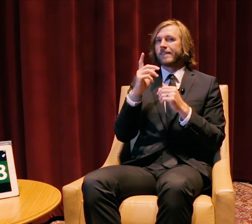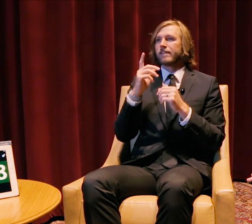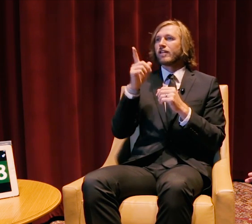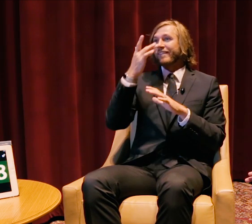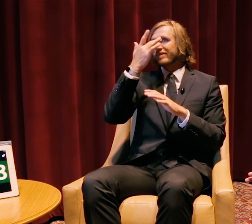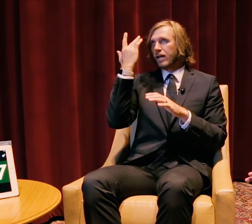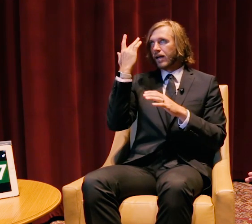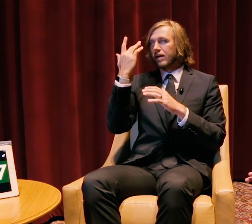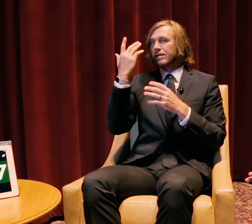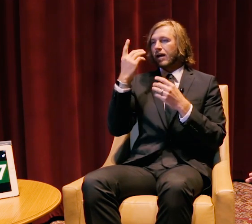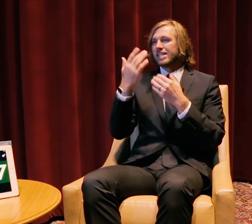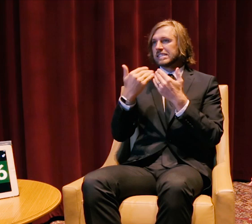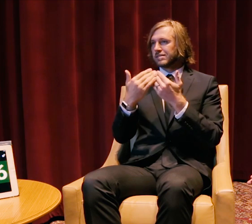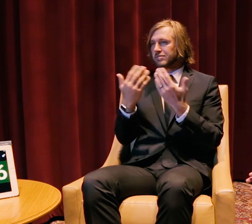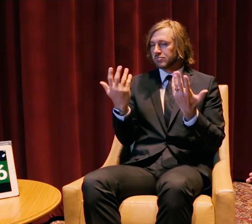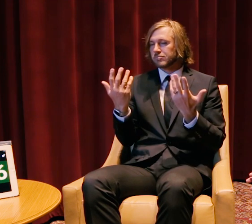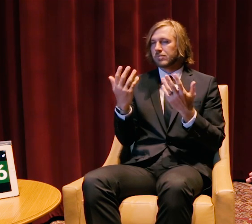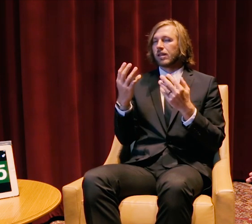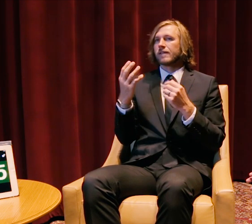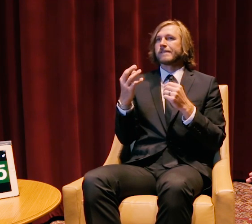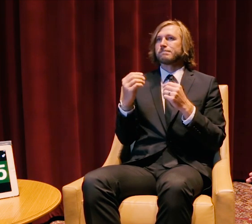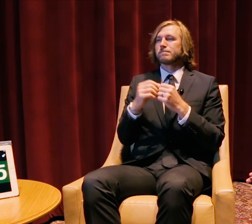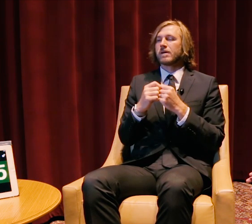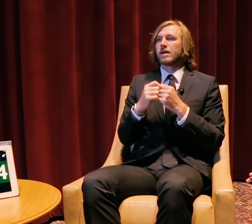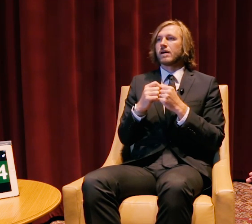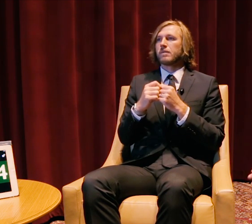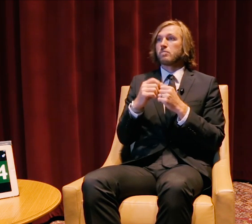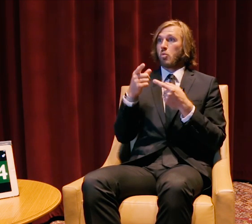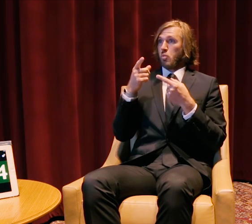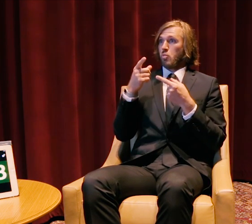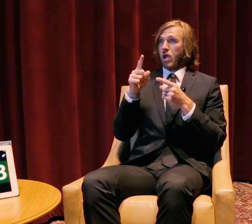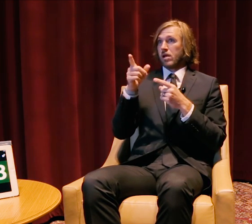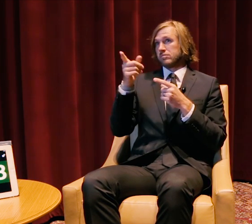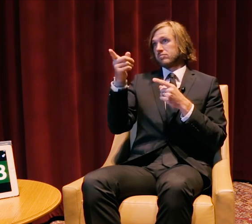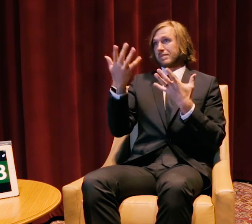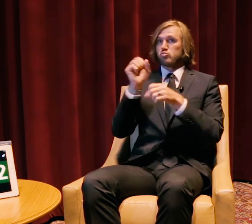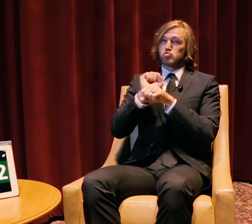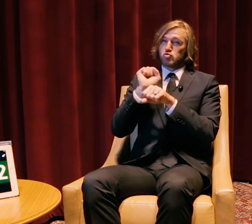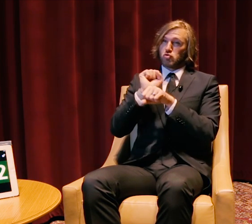you forget sometimes that while you may be working